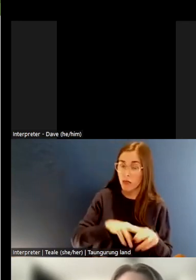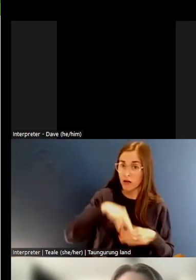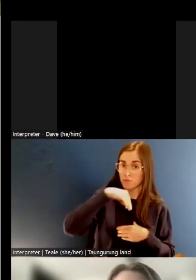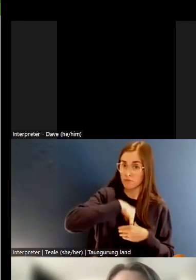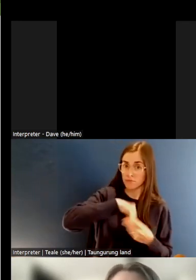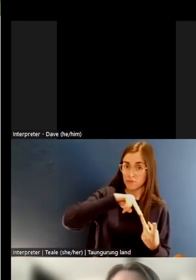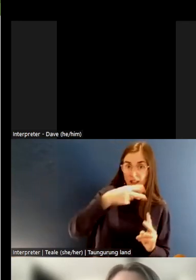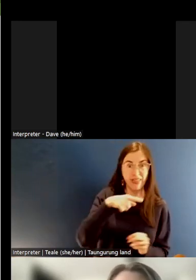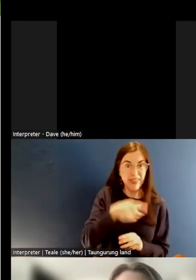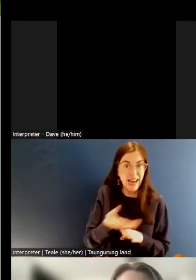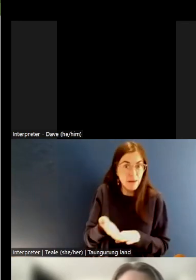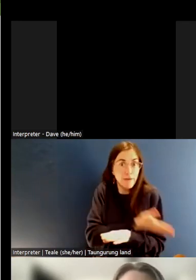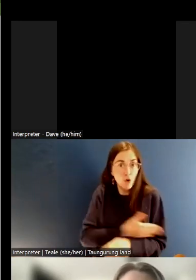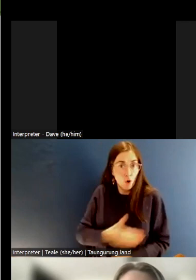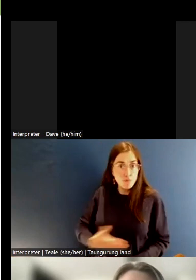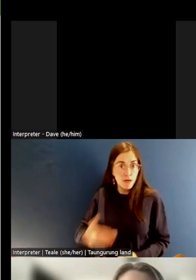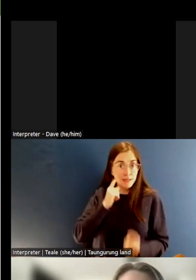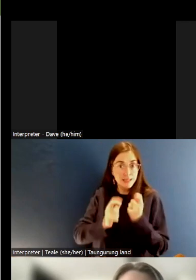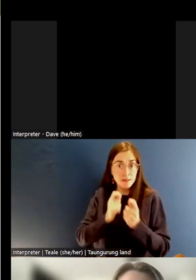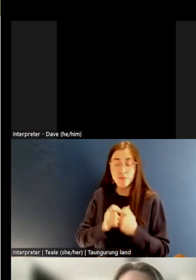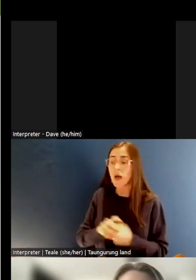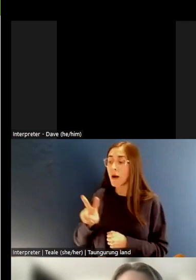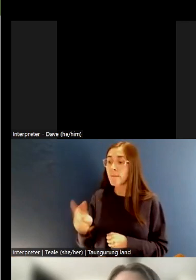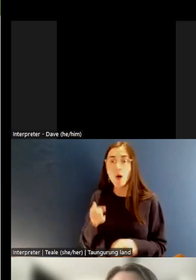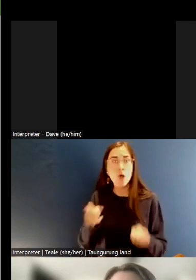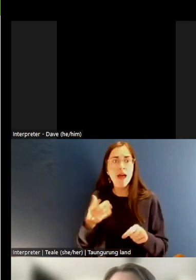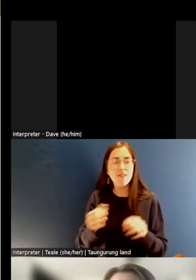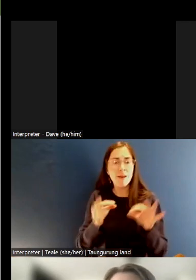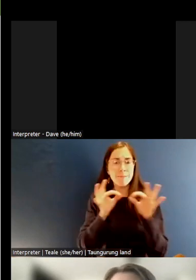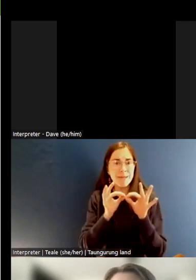And they were both found to be carriers of the V37I variant